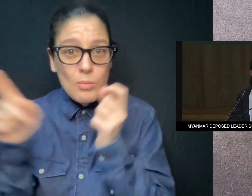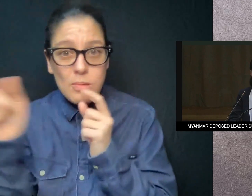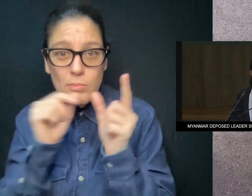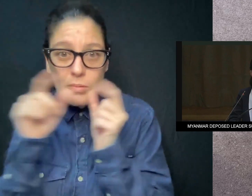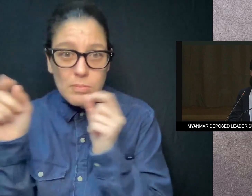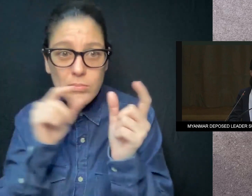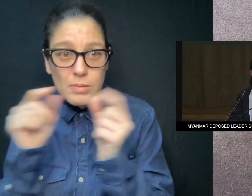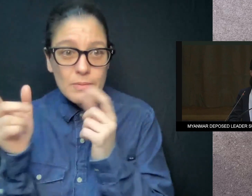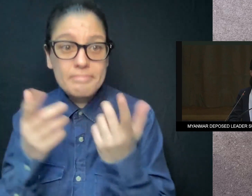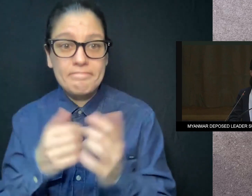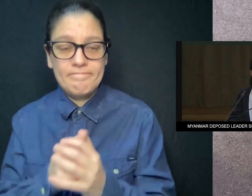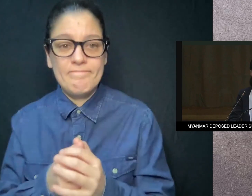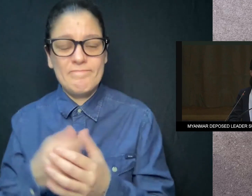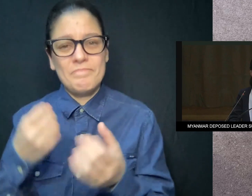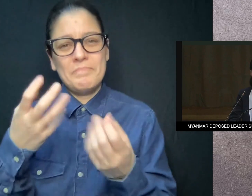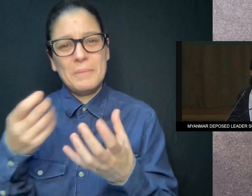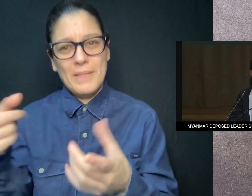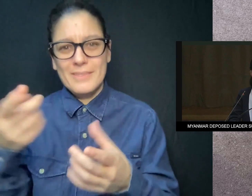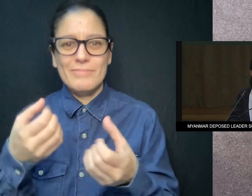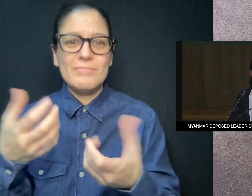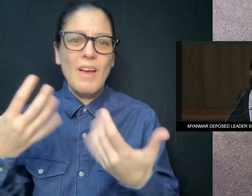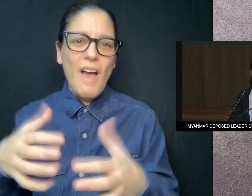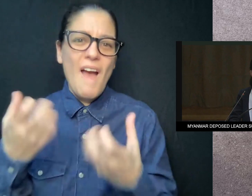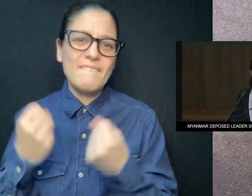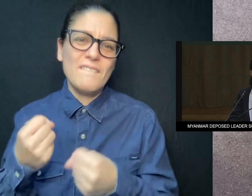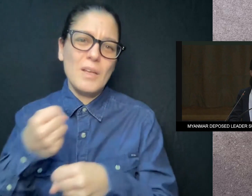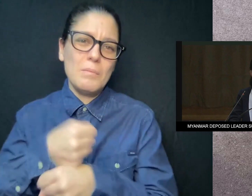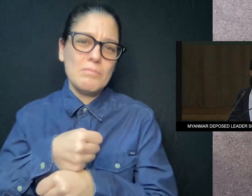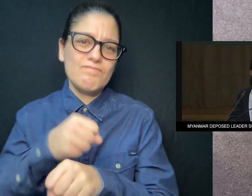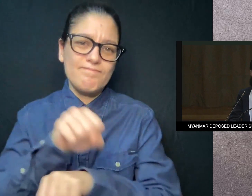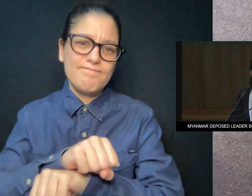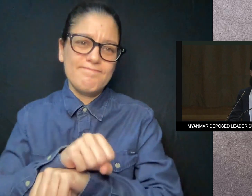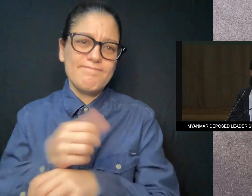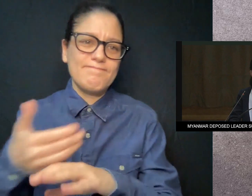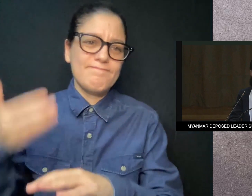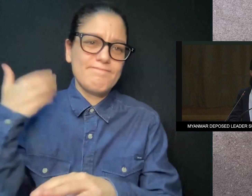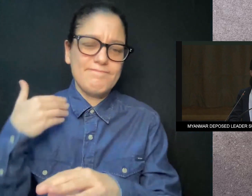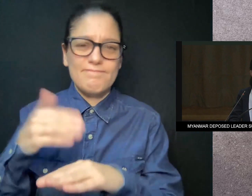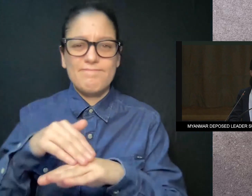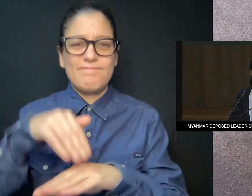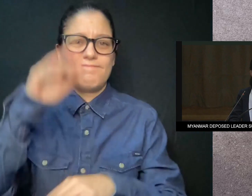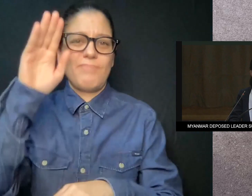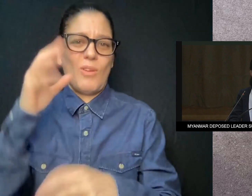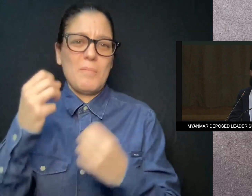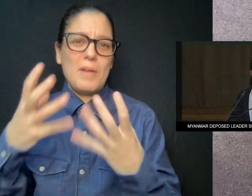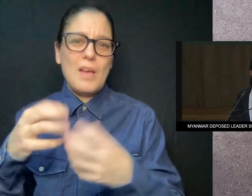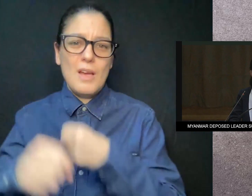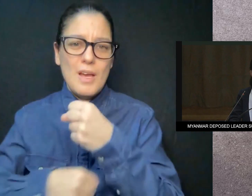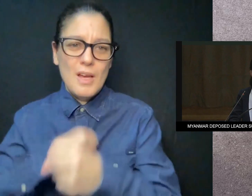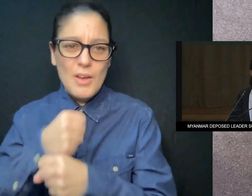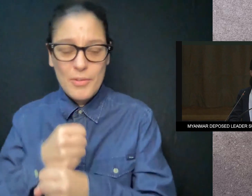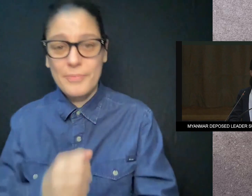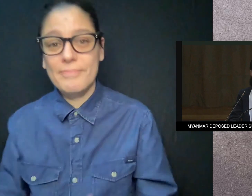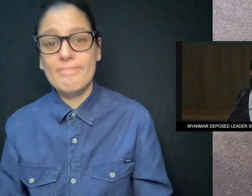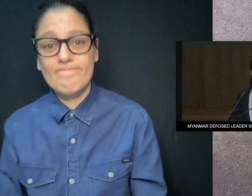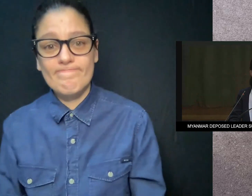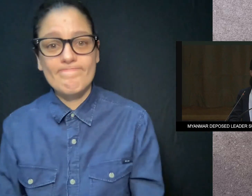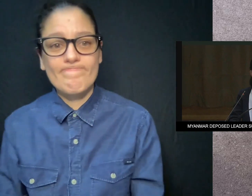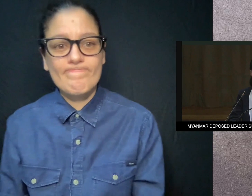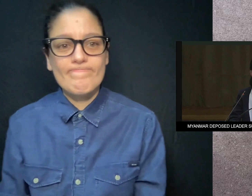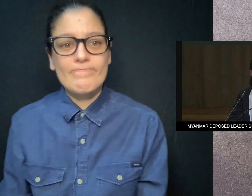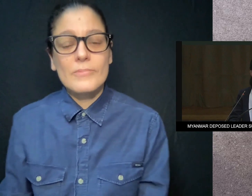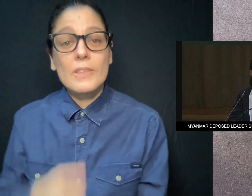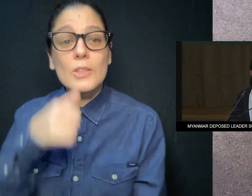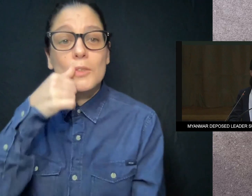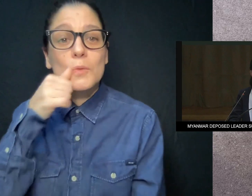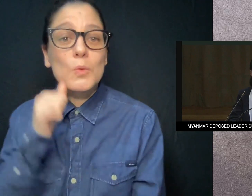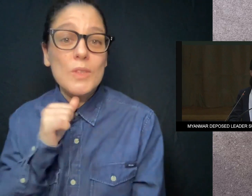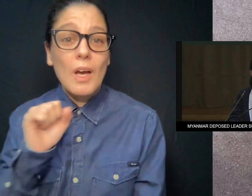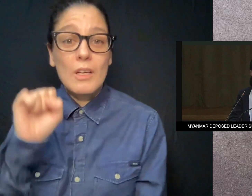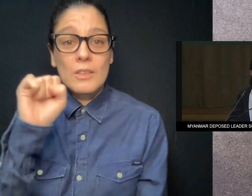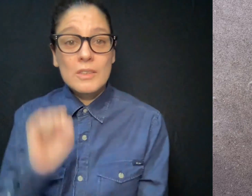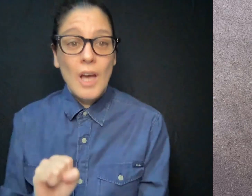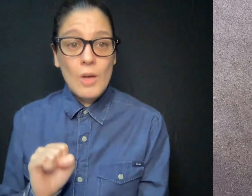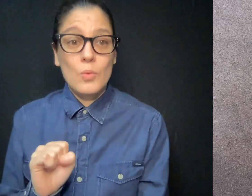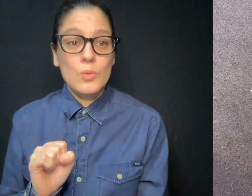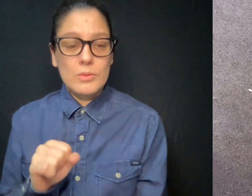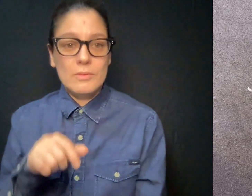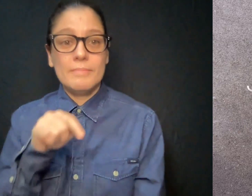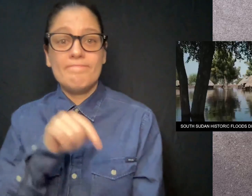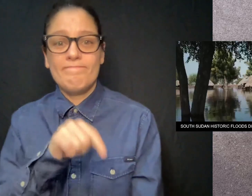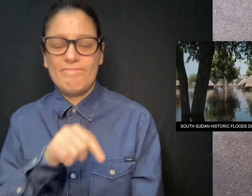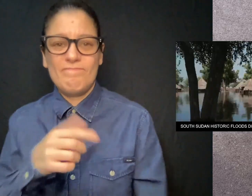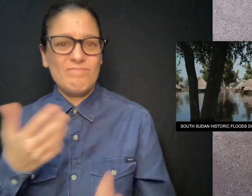and possessing walkie-talkies all of which could amount to decades more in prison